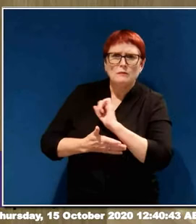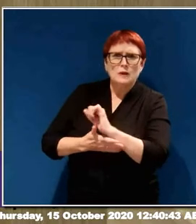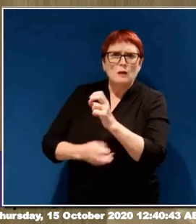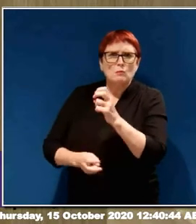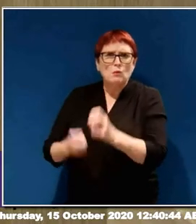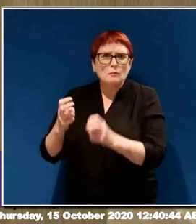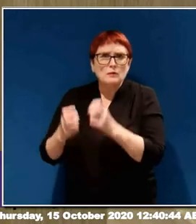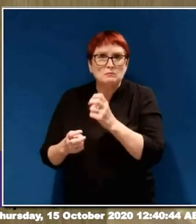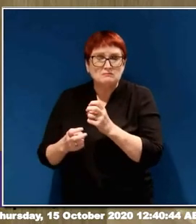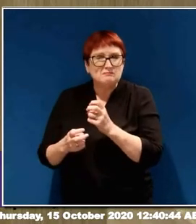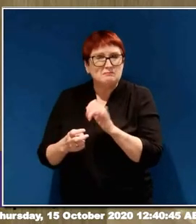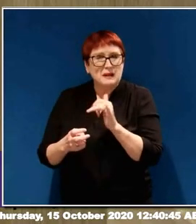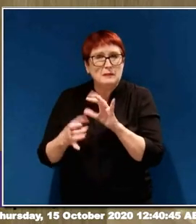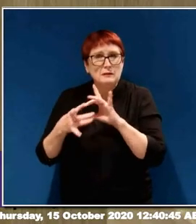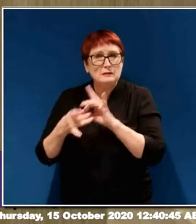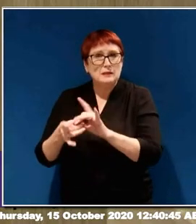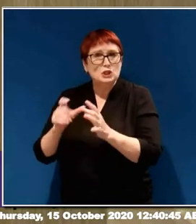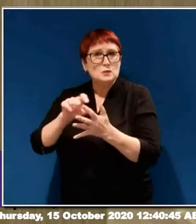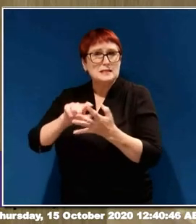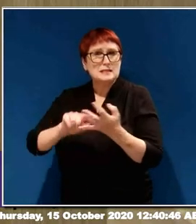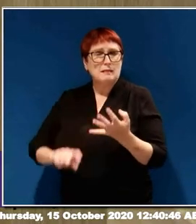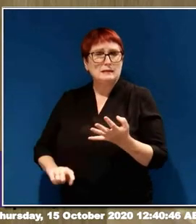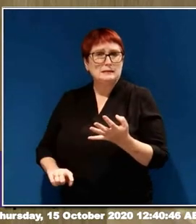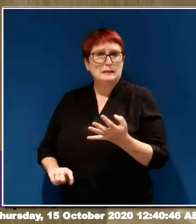not necessarily the behaviour.